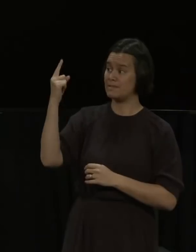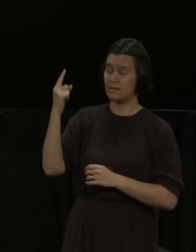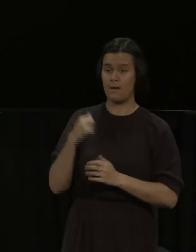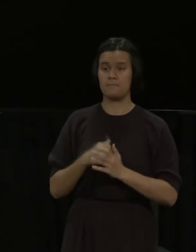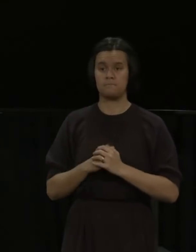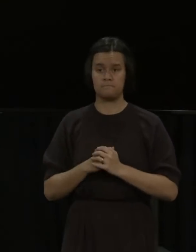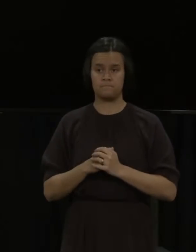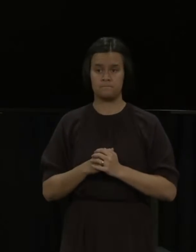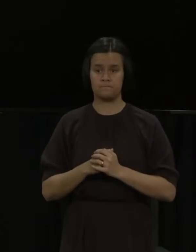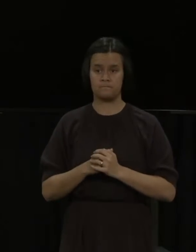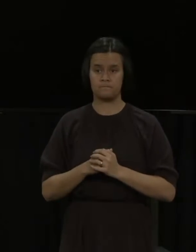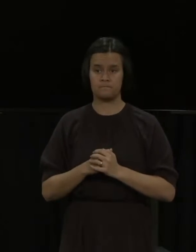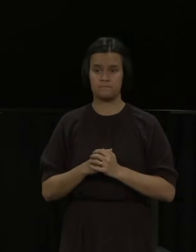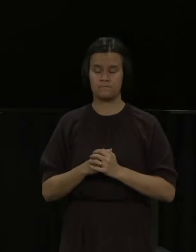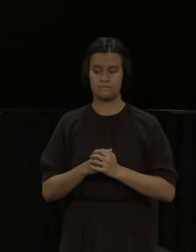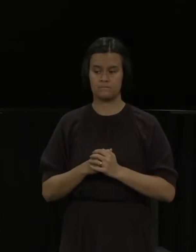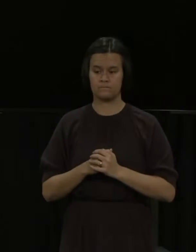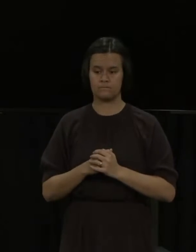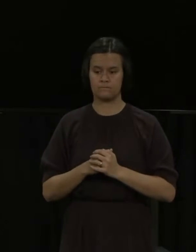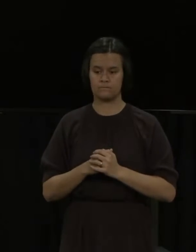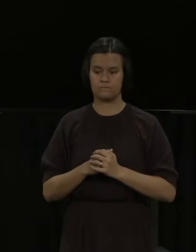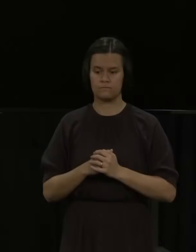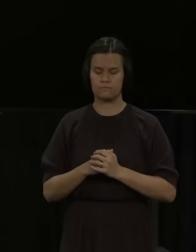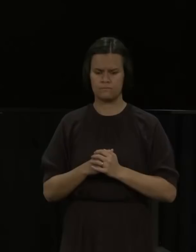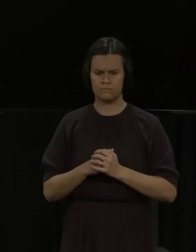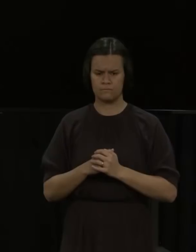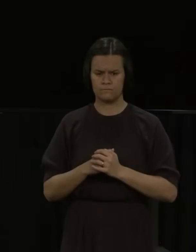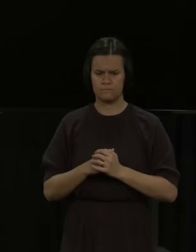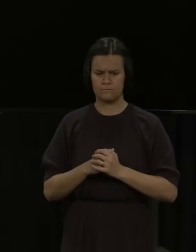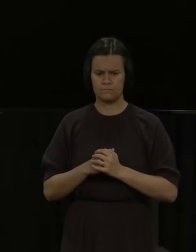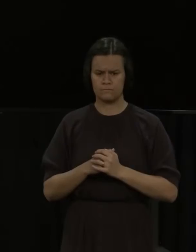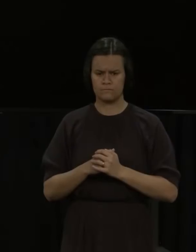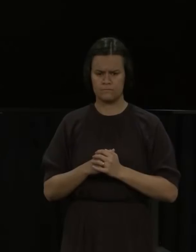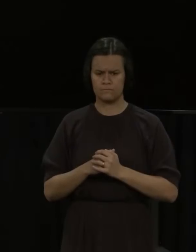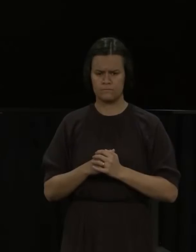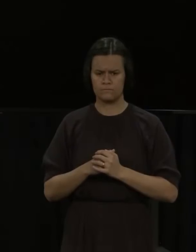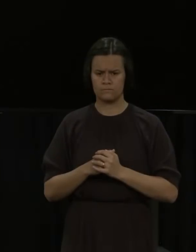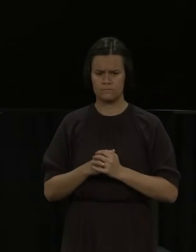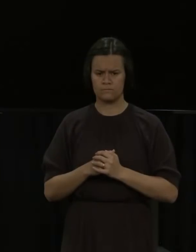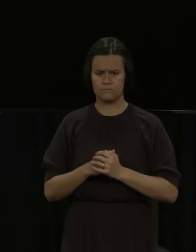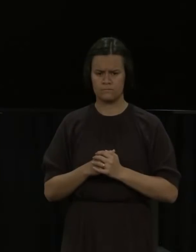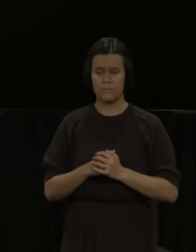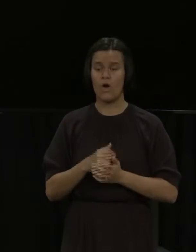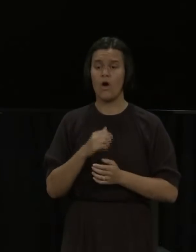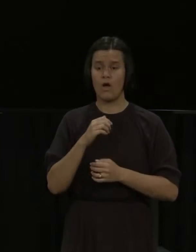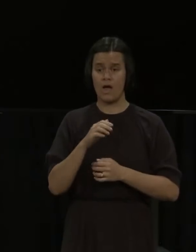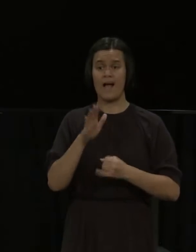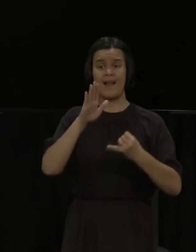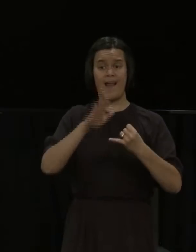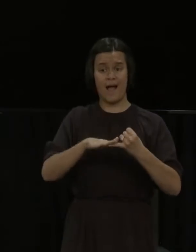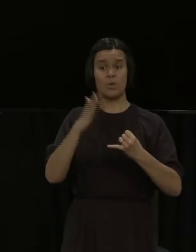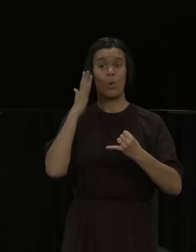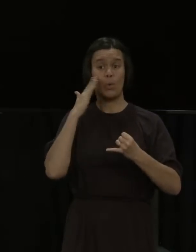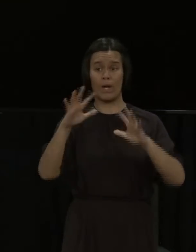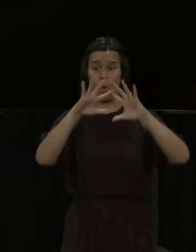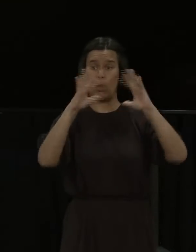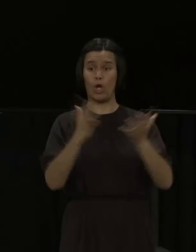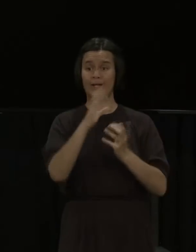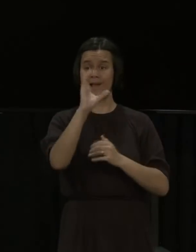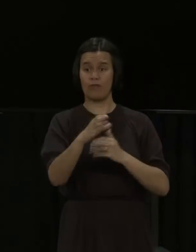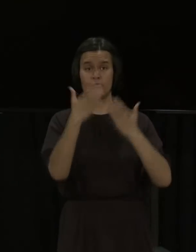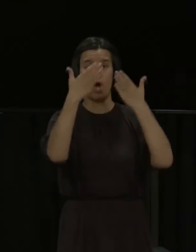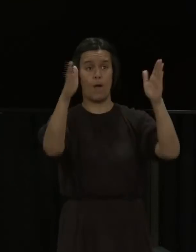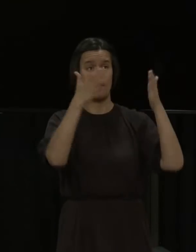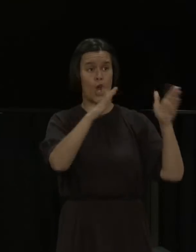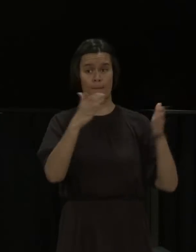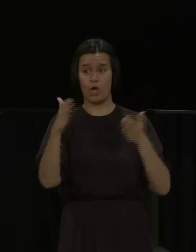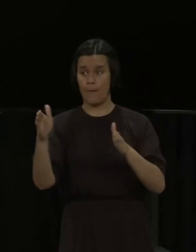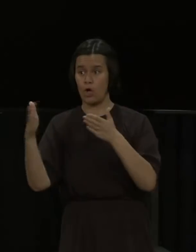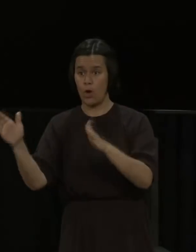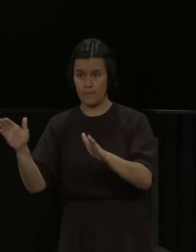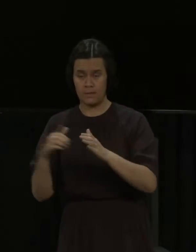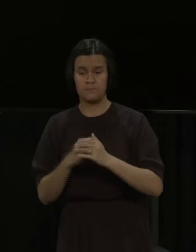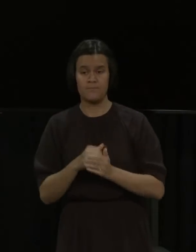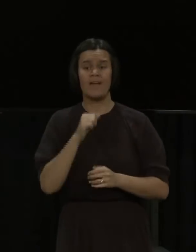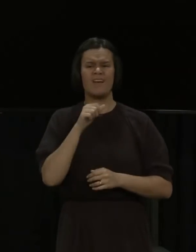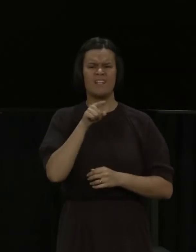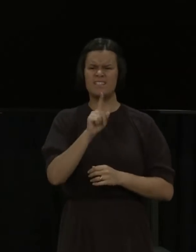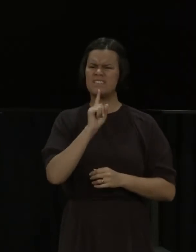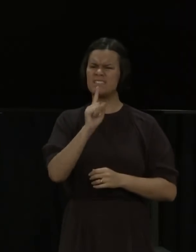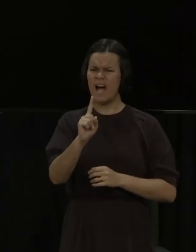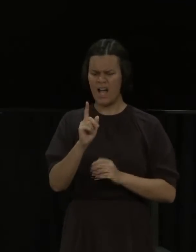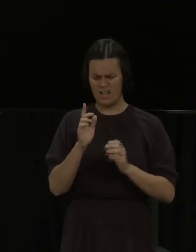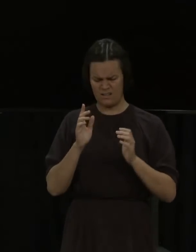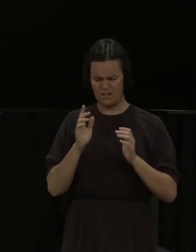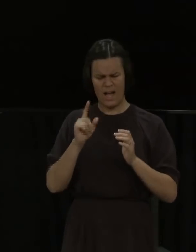loop of follow-up questions.